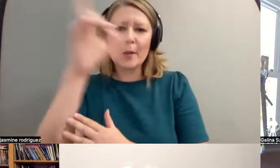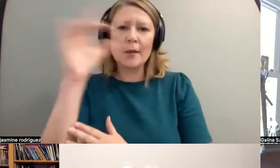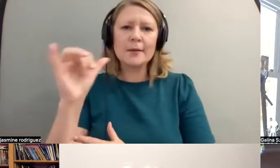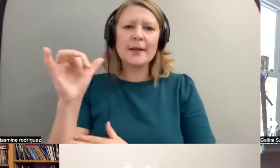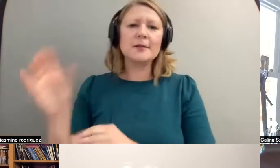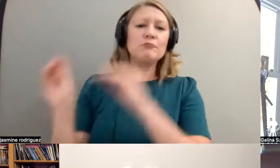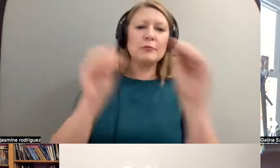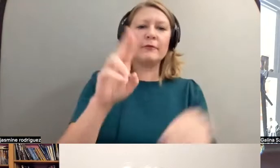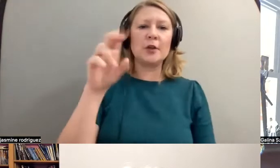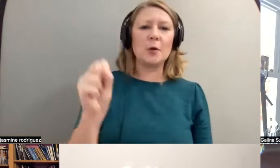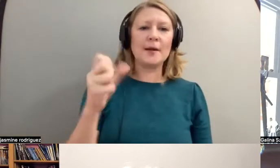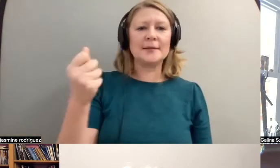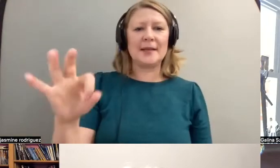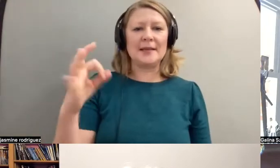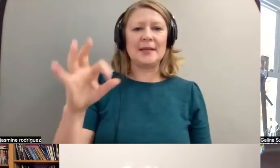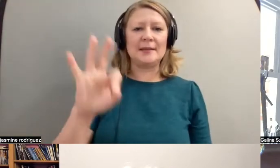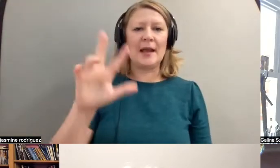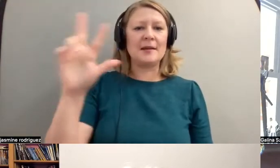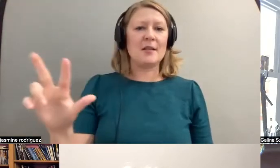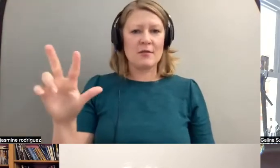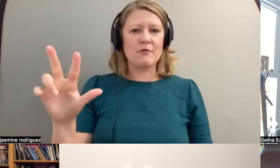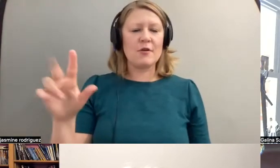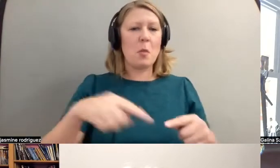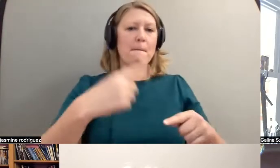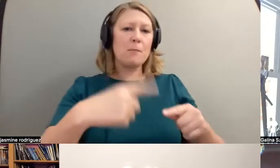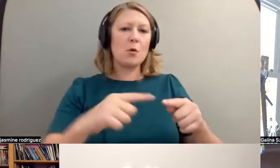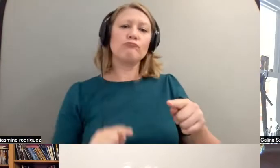When she crossed the border of the United States, Galena experienced a